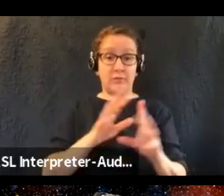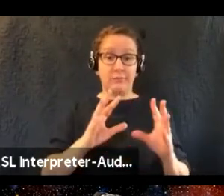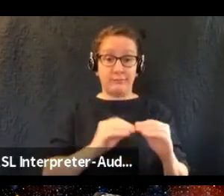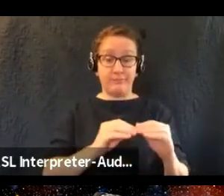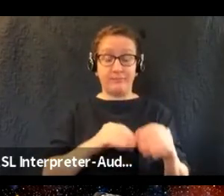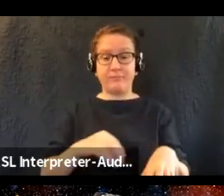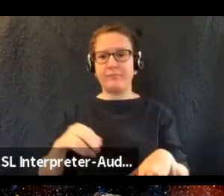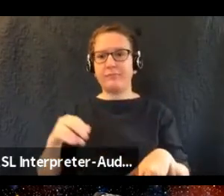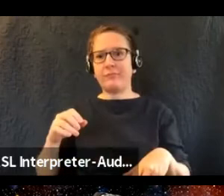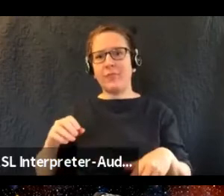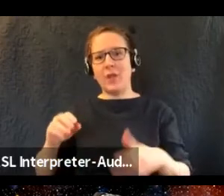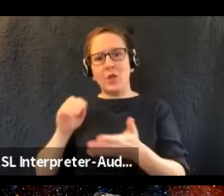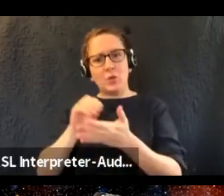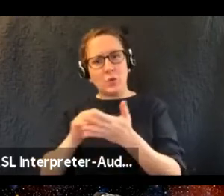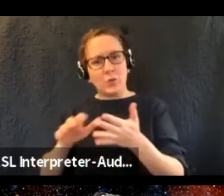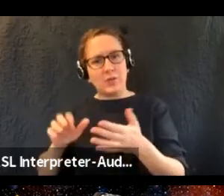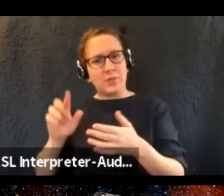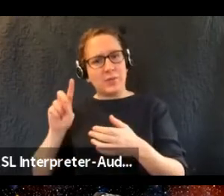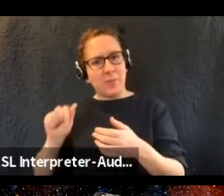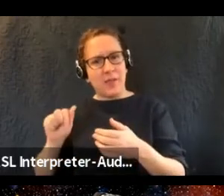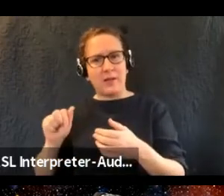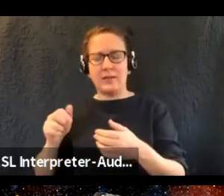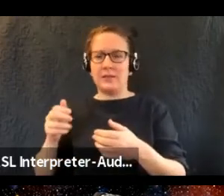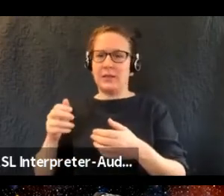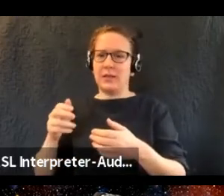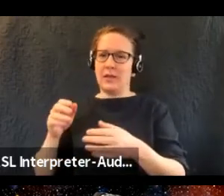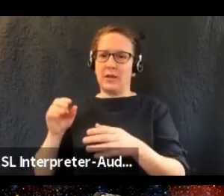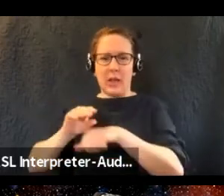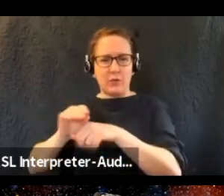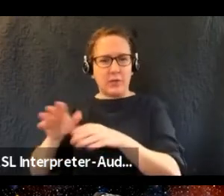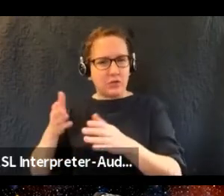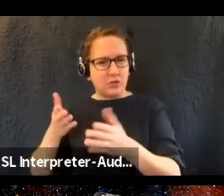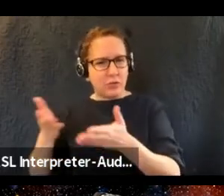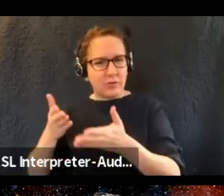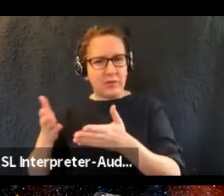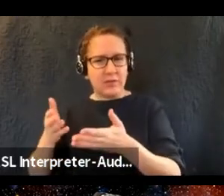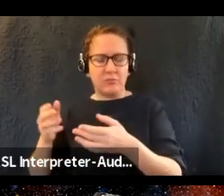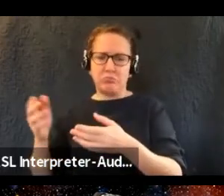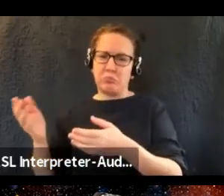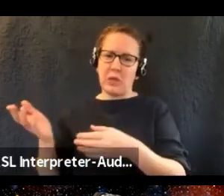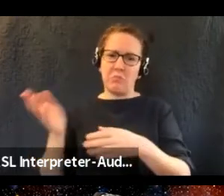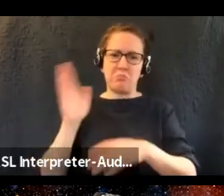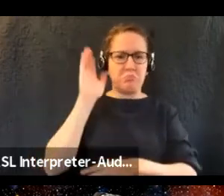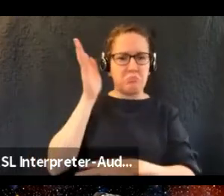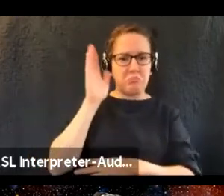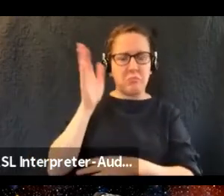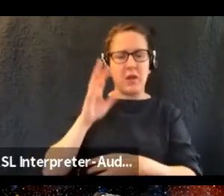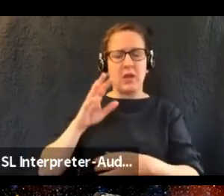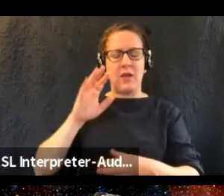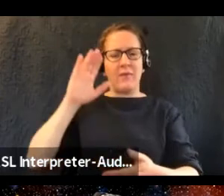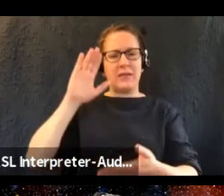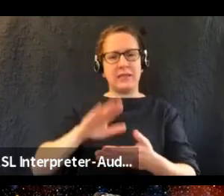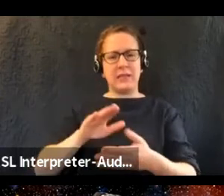or counseling services that can talk about services in a very destigmatizing way and use opportunities